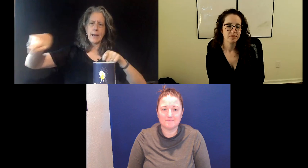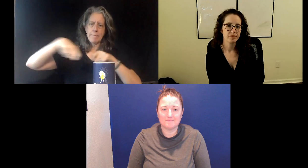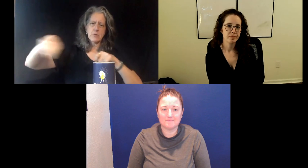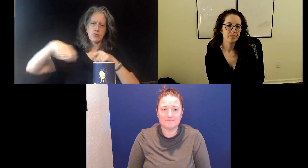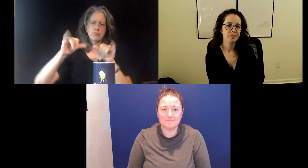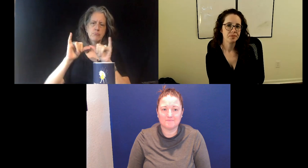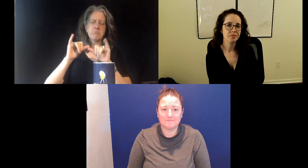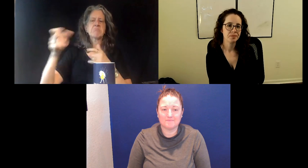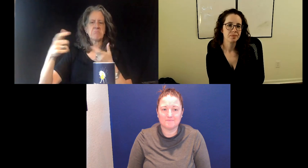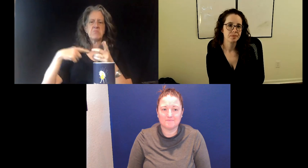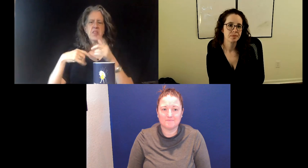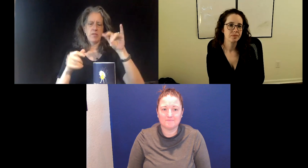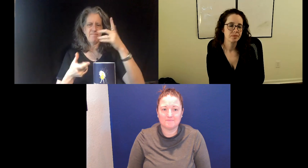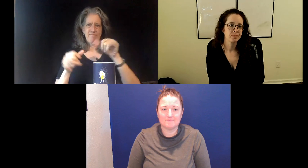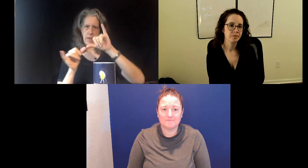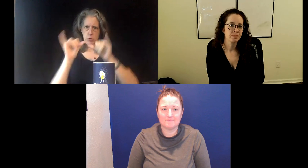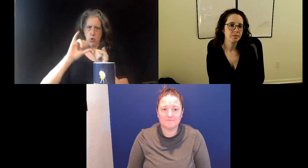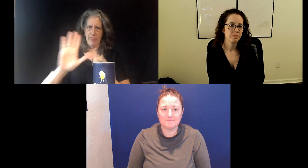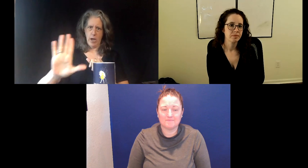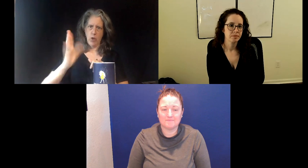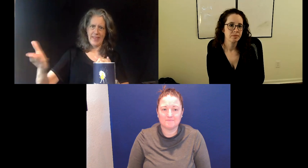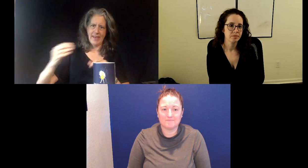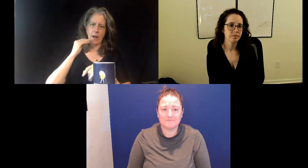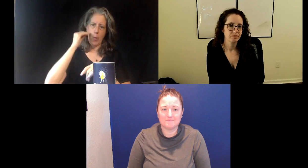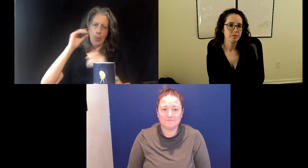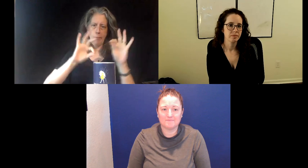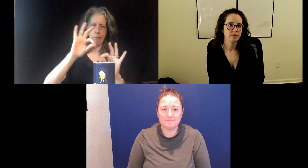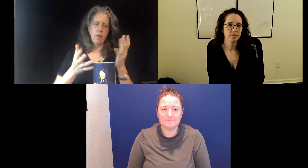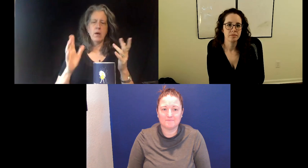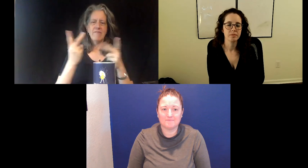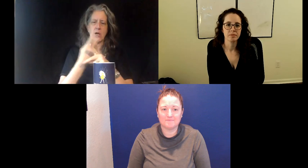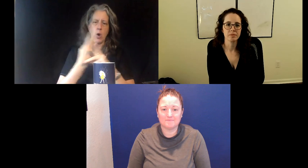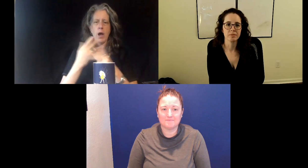geometry and so how they can have the tape measure or the actual measurement stick and and that way